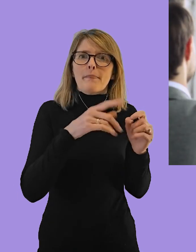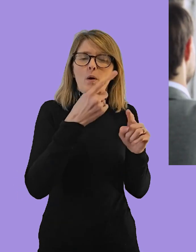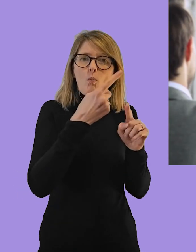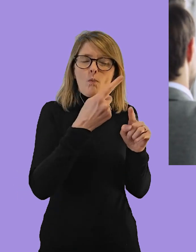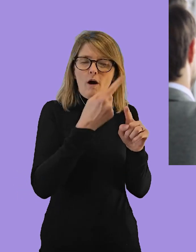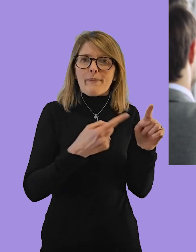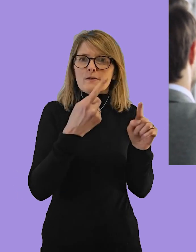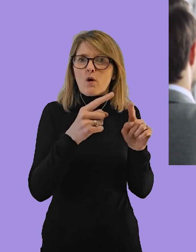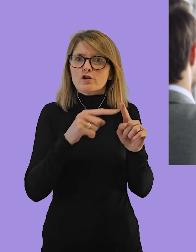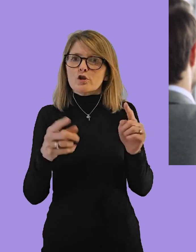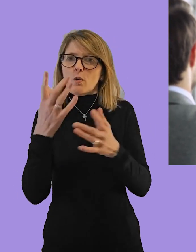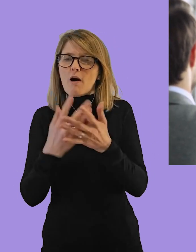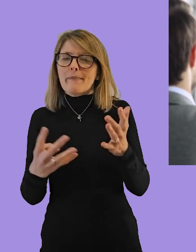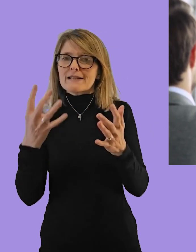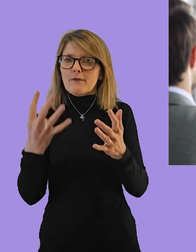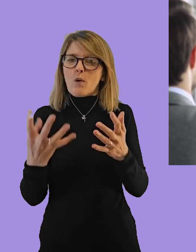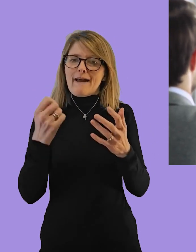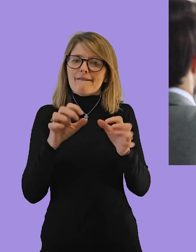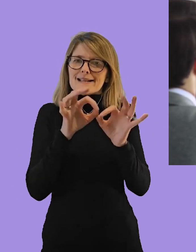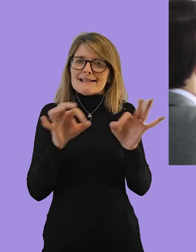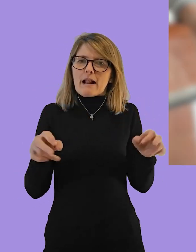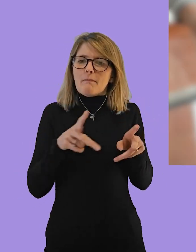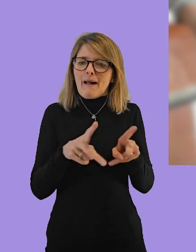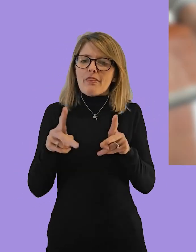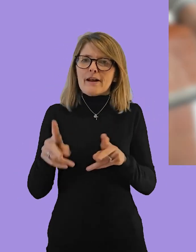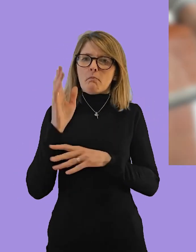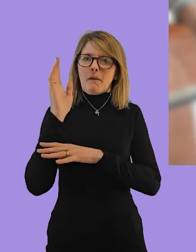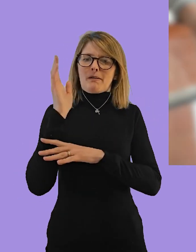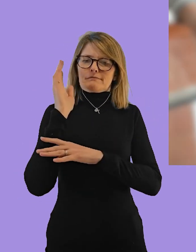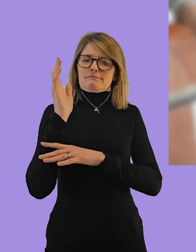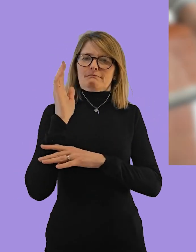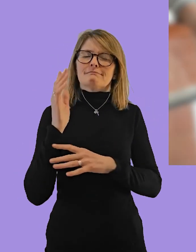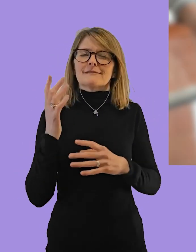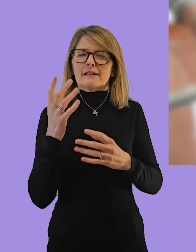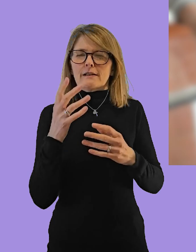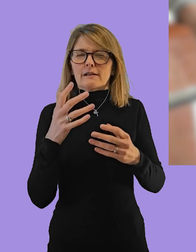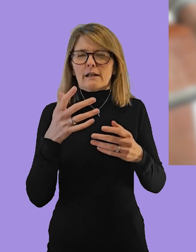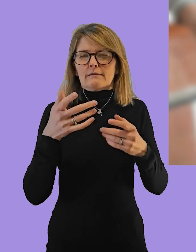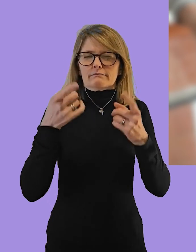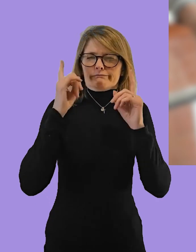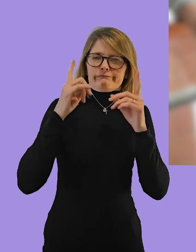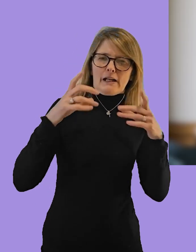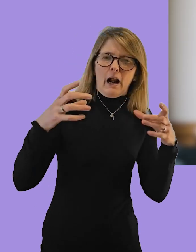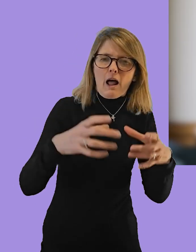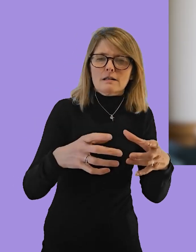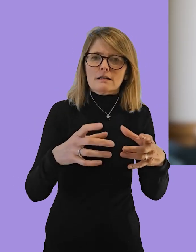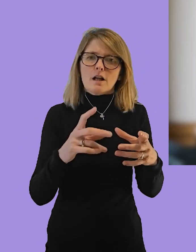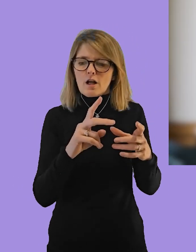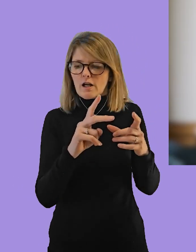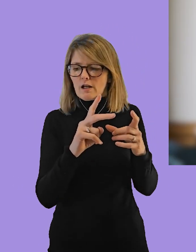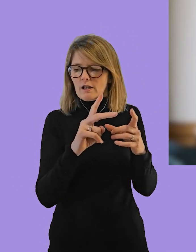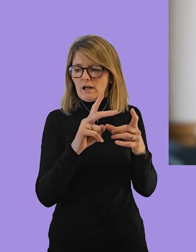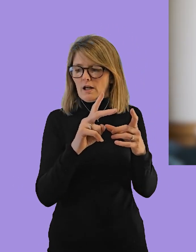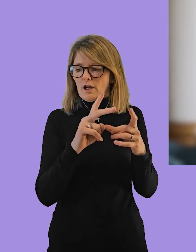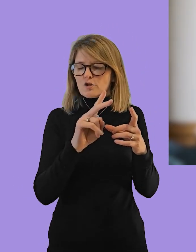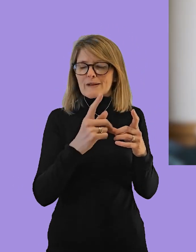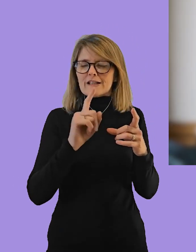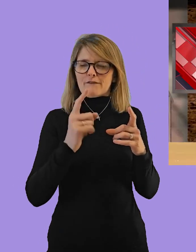we have a STILL Method Public Speaking Masterclass. And on Wednesday the 21st of February, 2024, we have a CV Building Workshop.